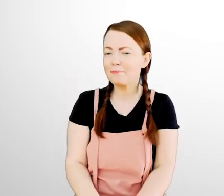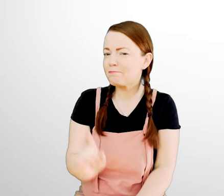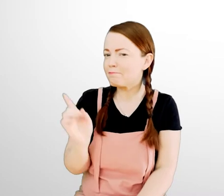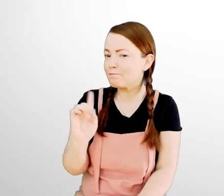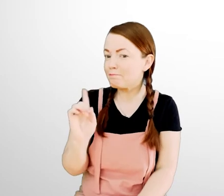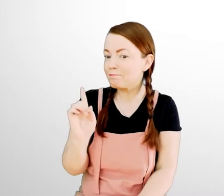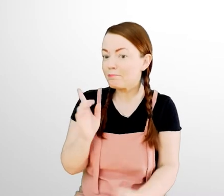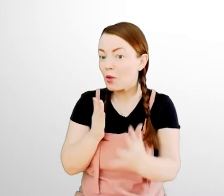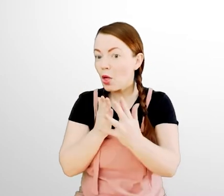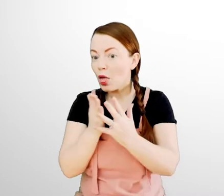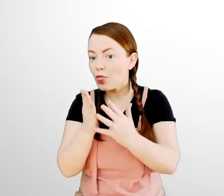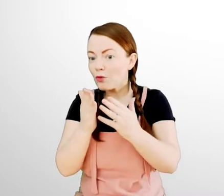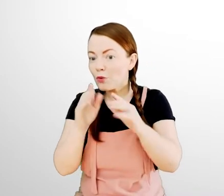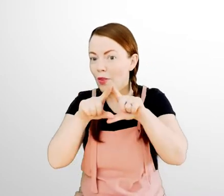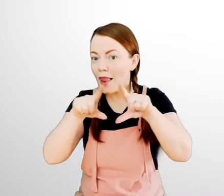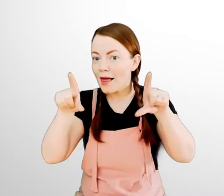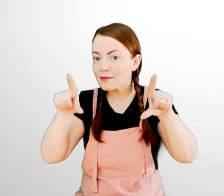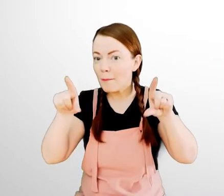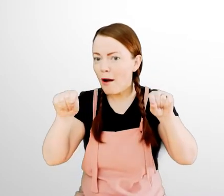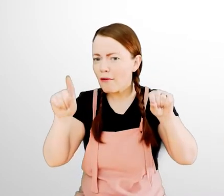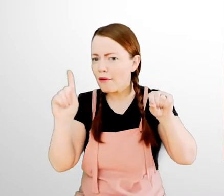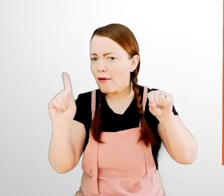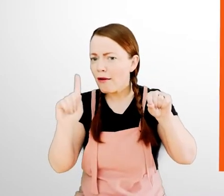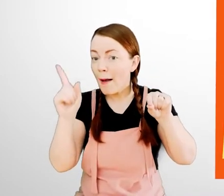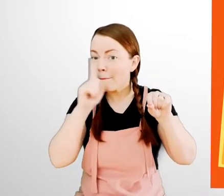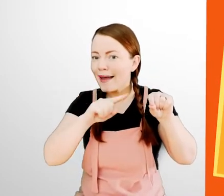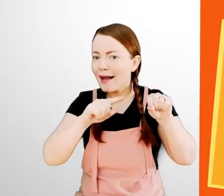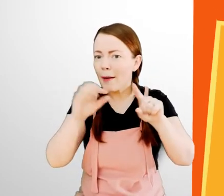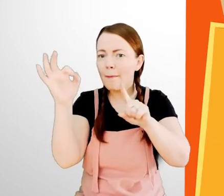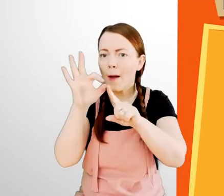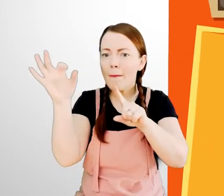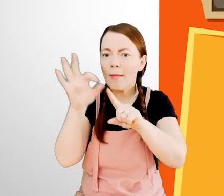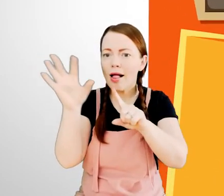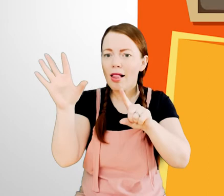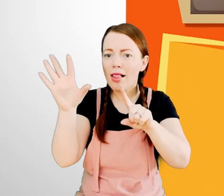Hmmm... through the letterbox it's very pink and purple in this room...